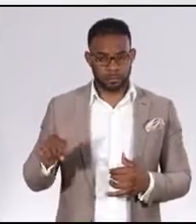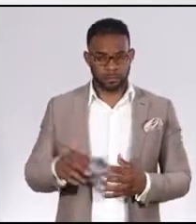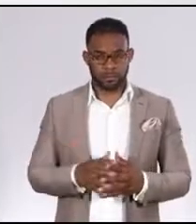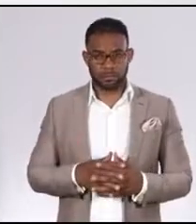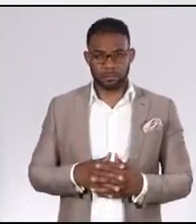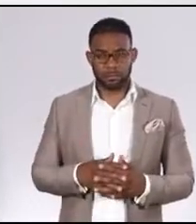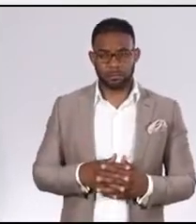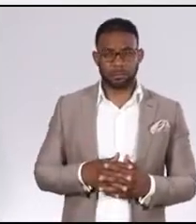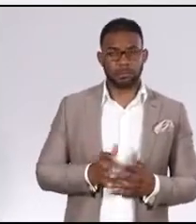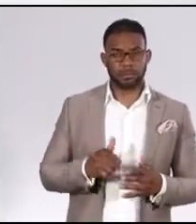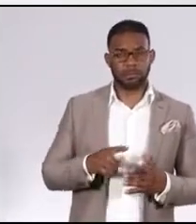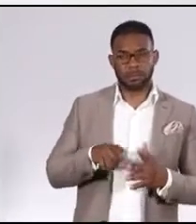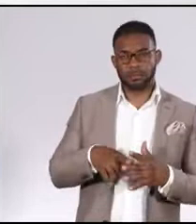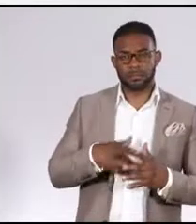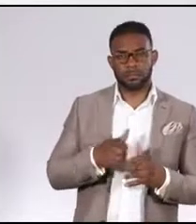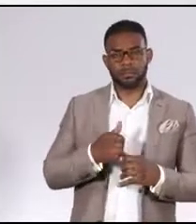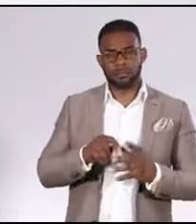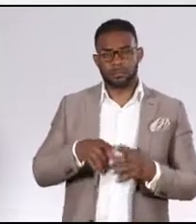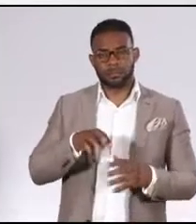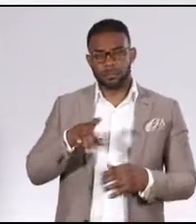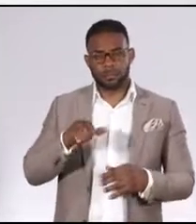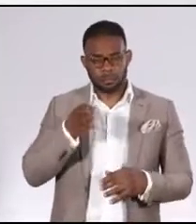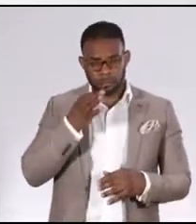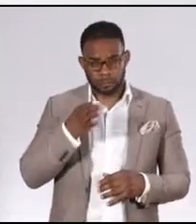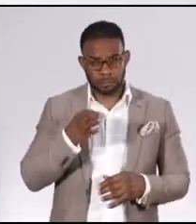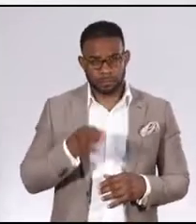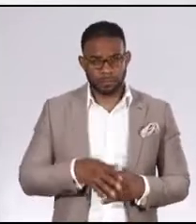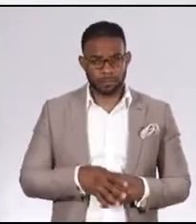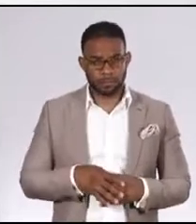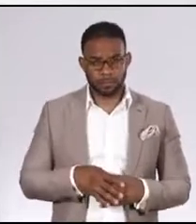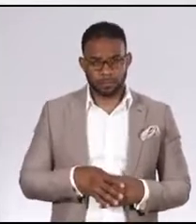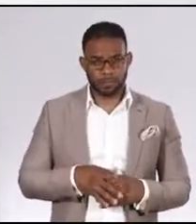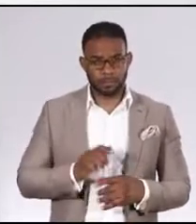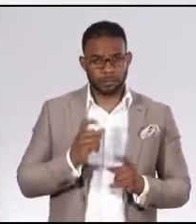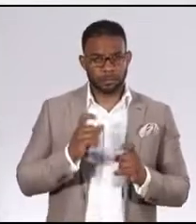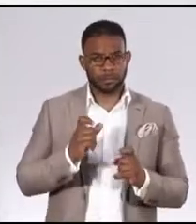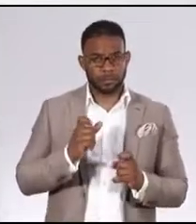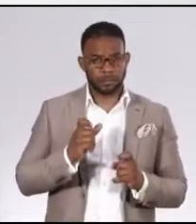and We'll be getting to pulling very soon, um but wanted to give you a head start on getting there.